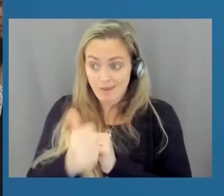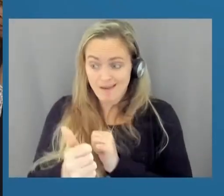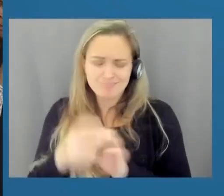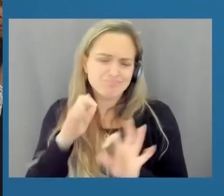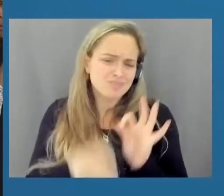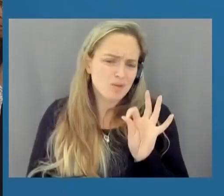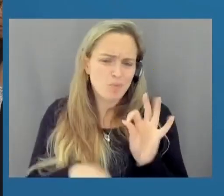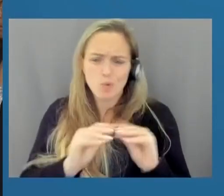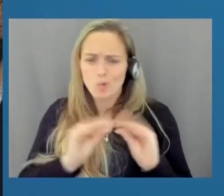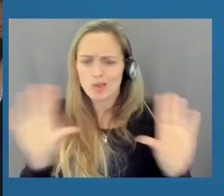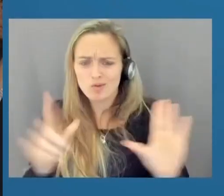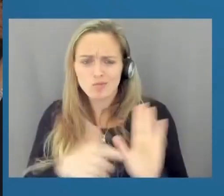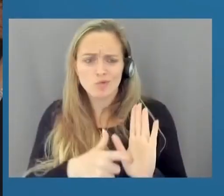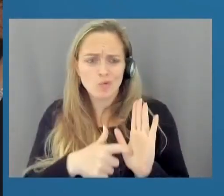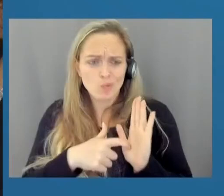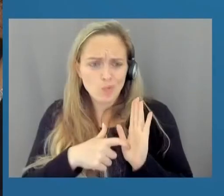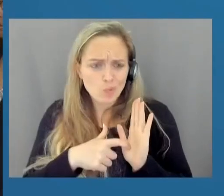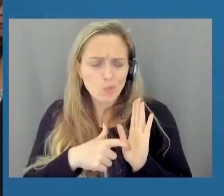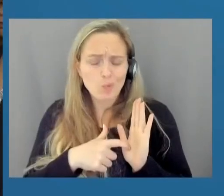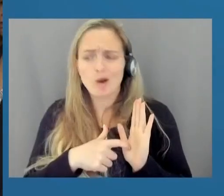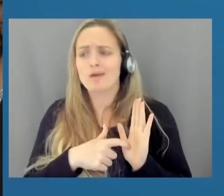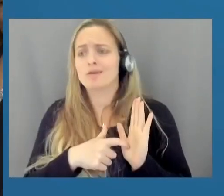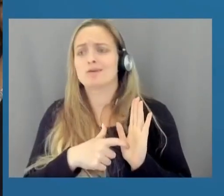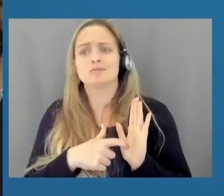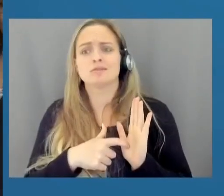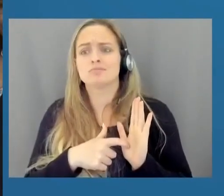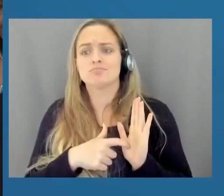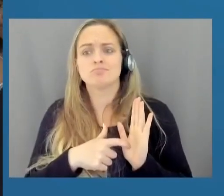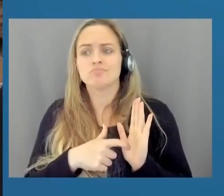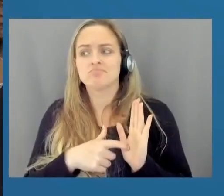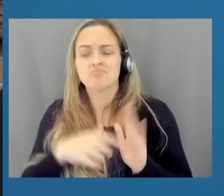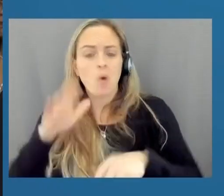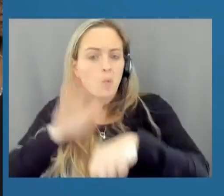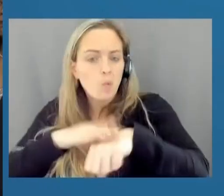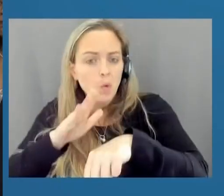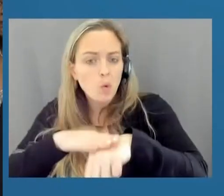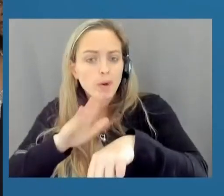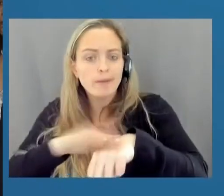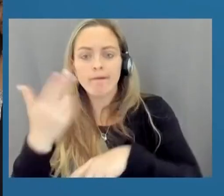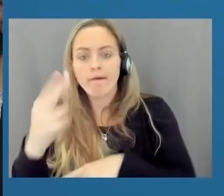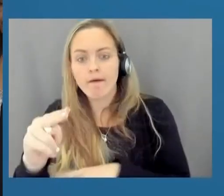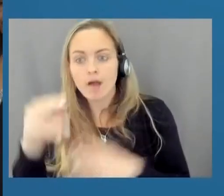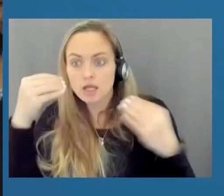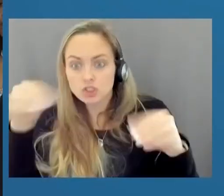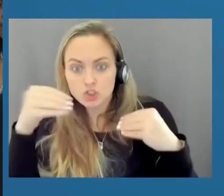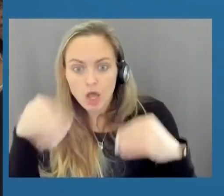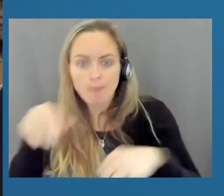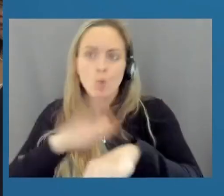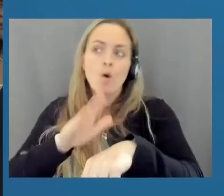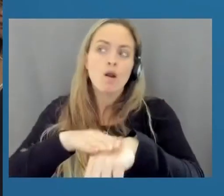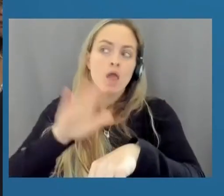It requires the posting of a warning in gun shops and essentially the warning says that. That